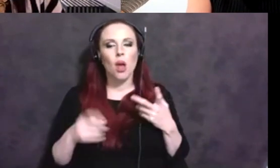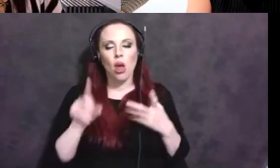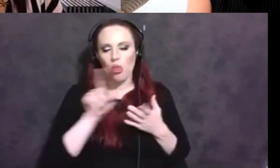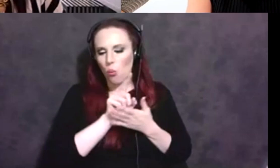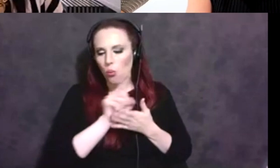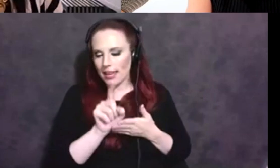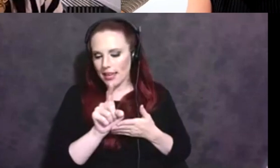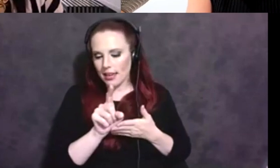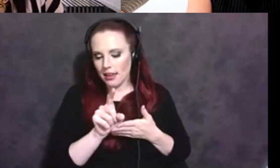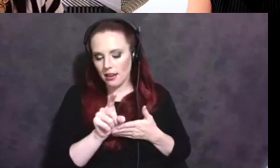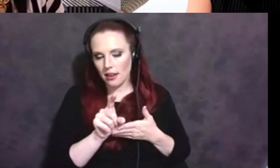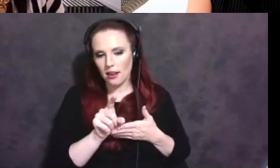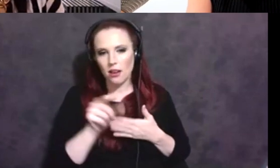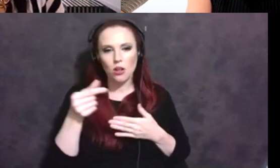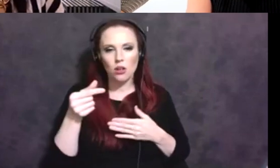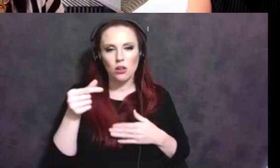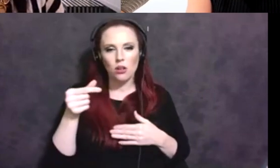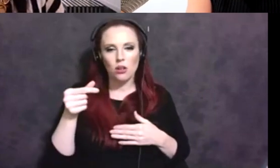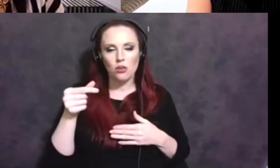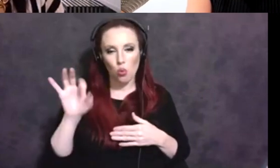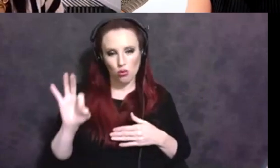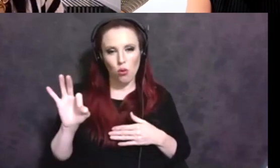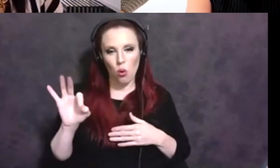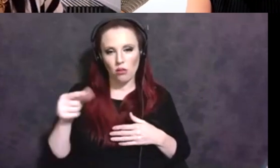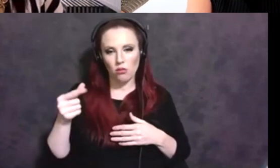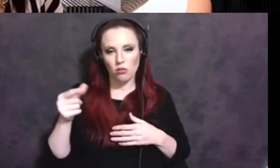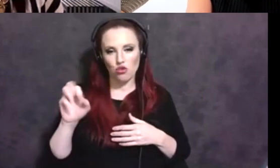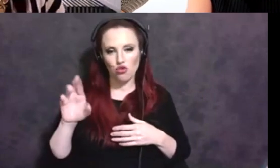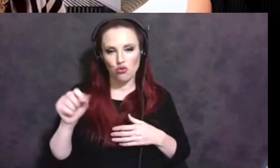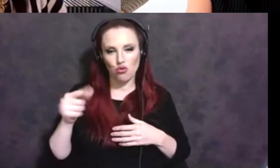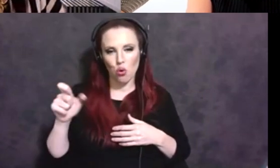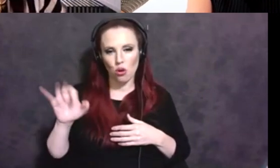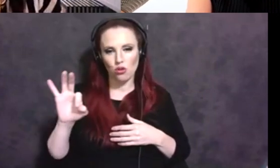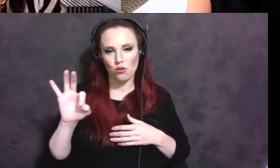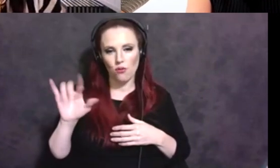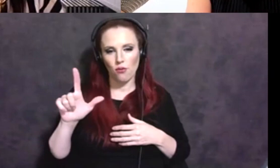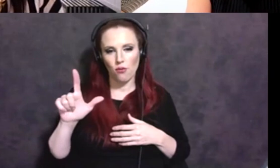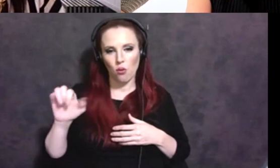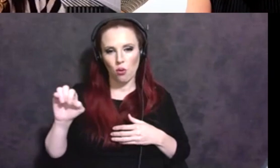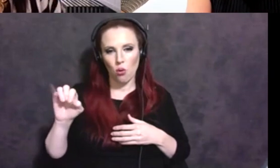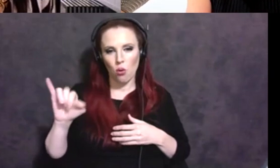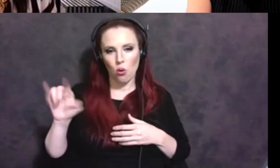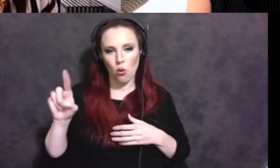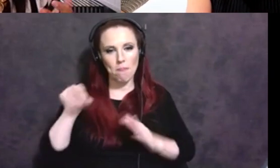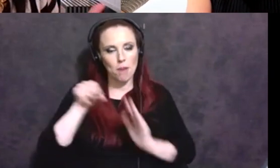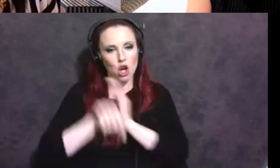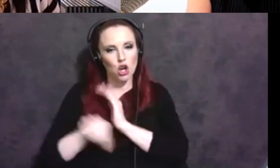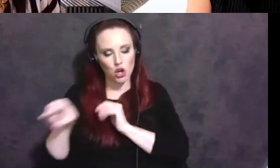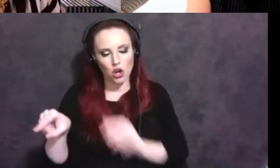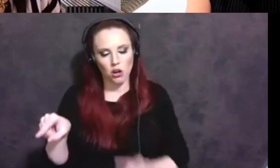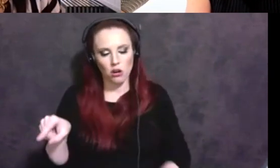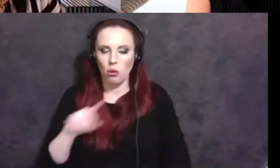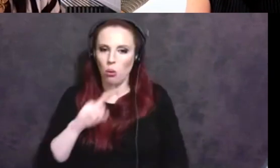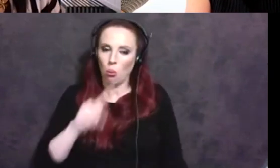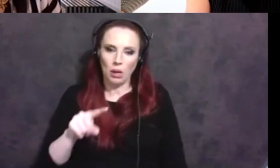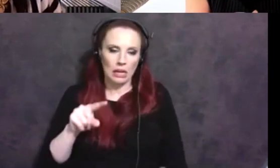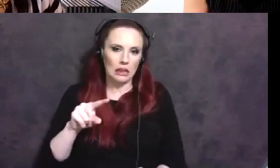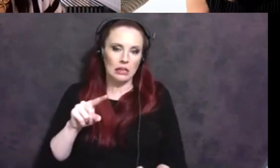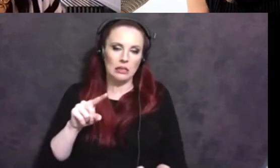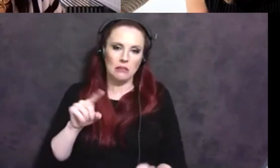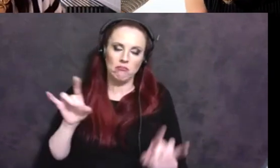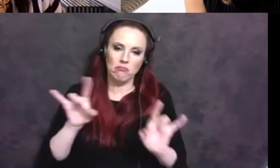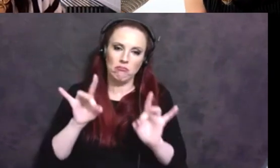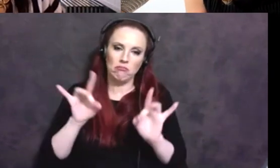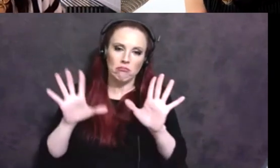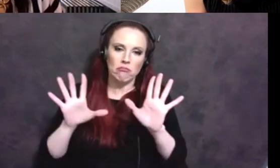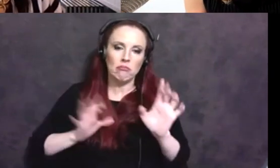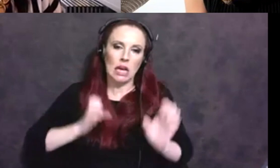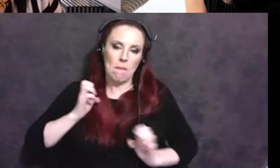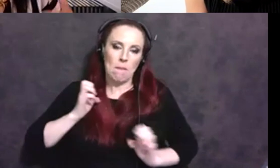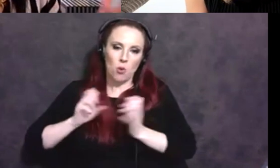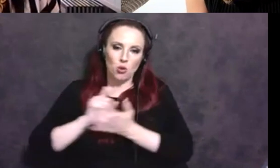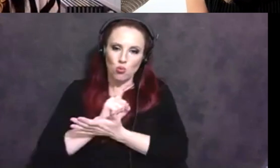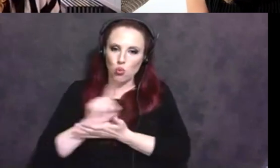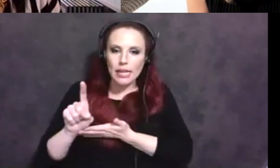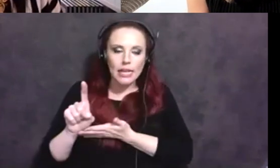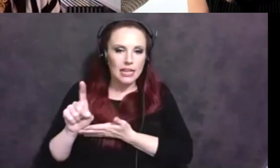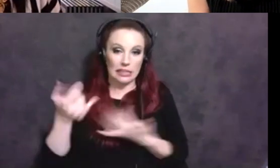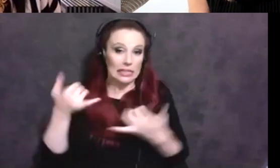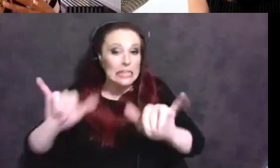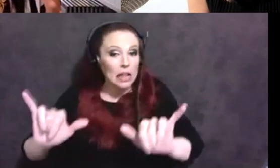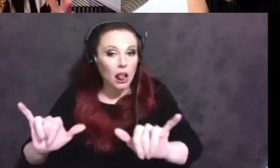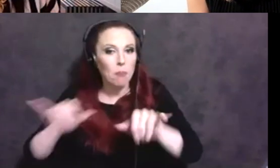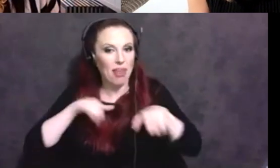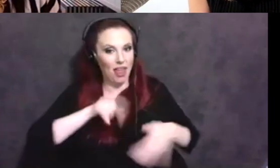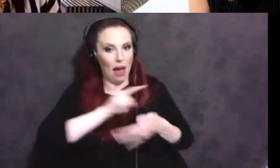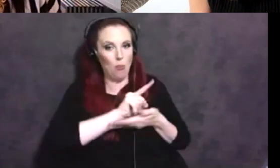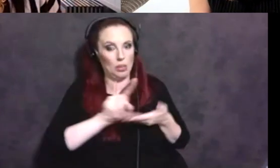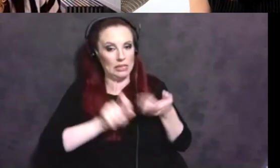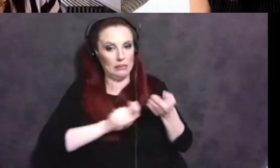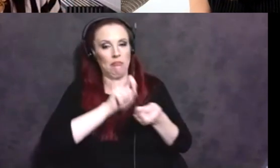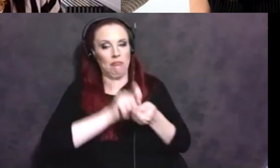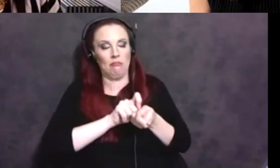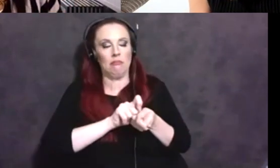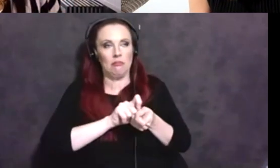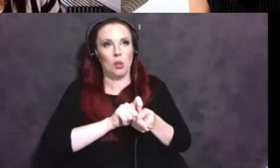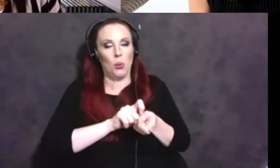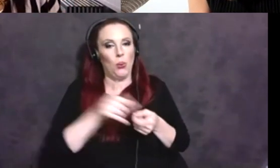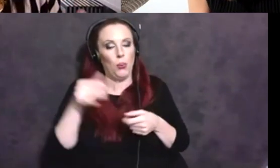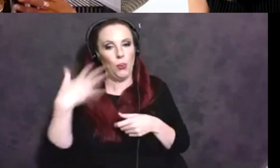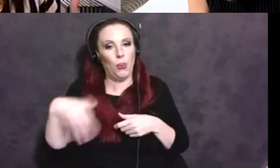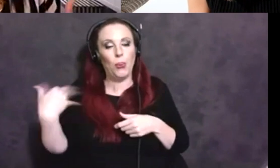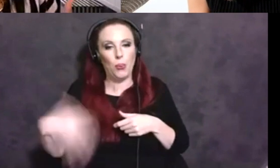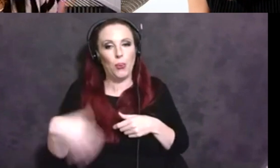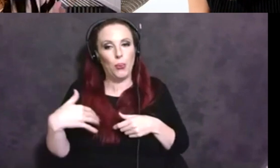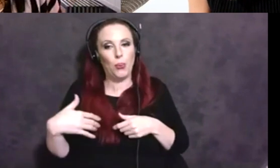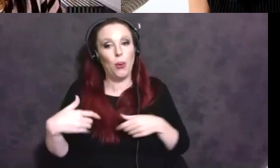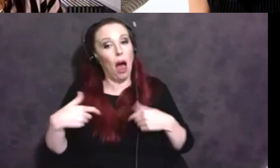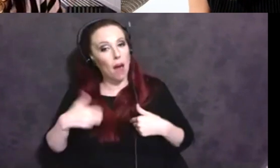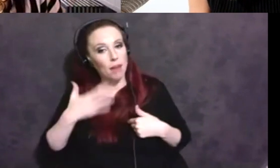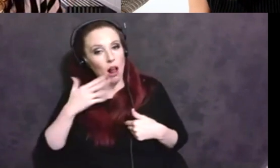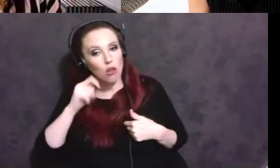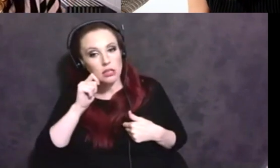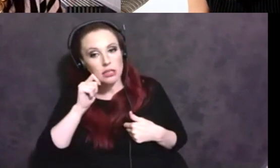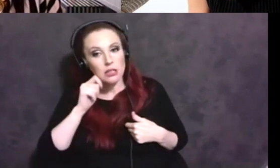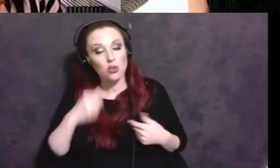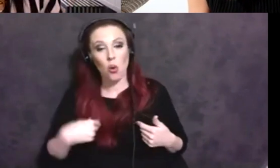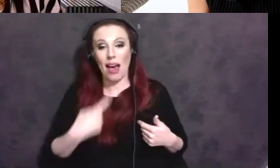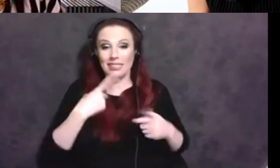Yeah, I love that question. One of the -- the week that George Floyd was murdered. That